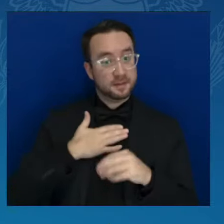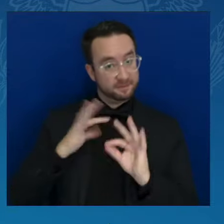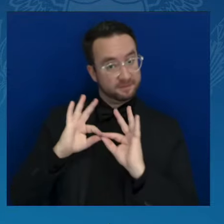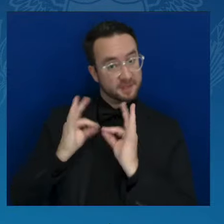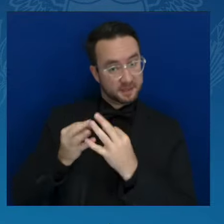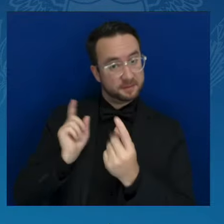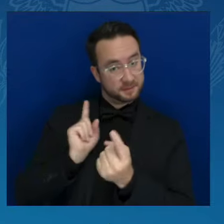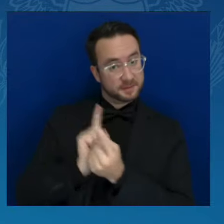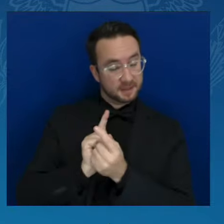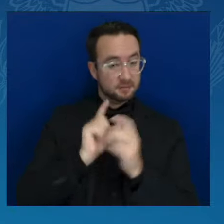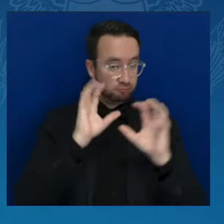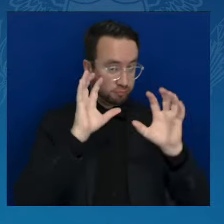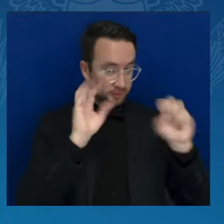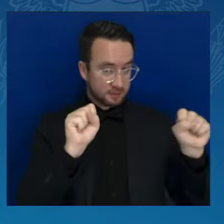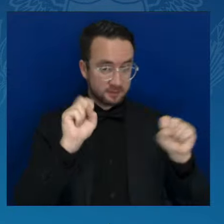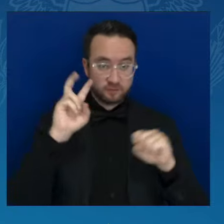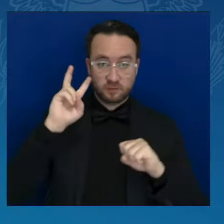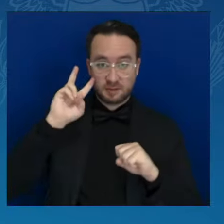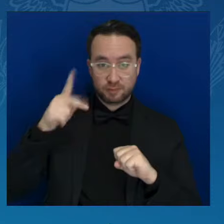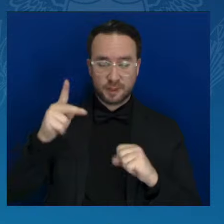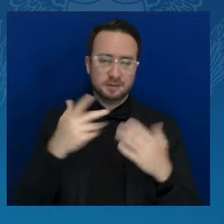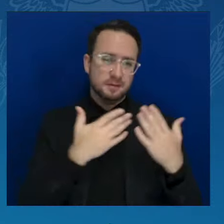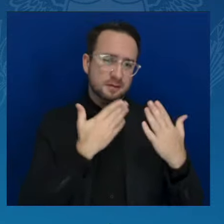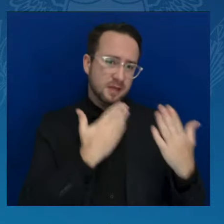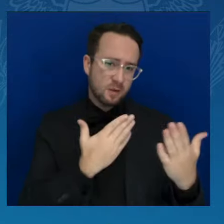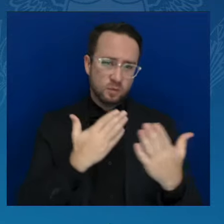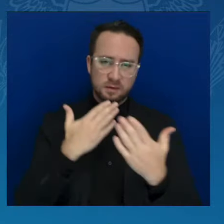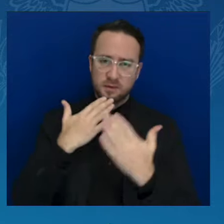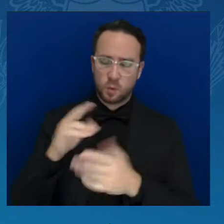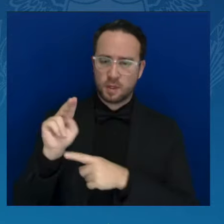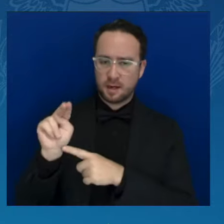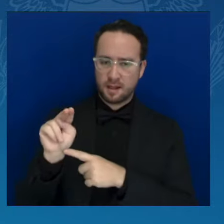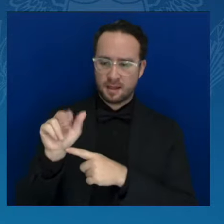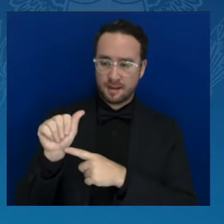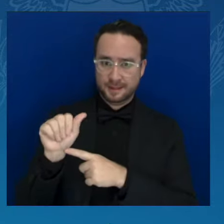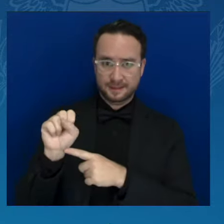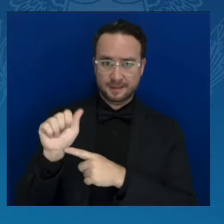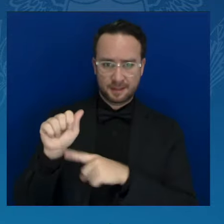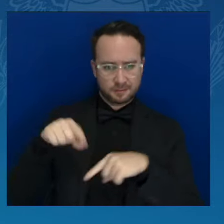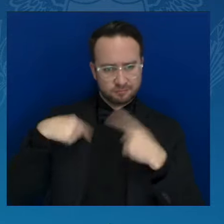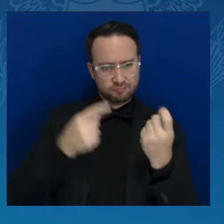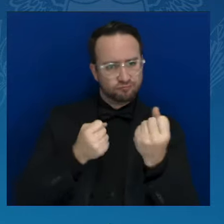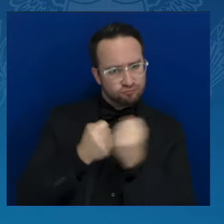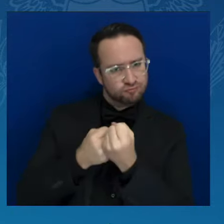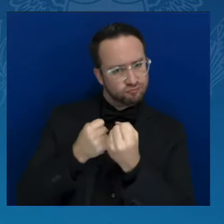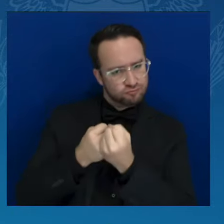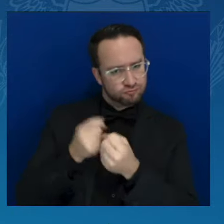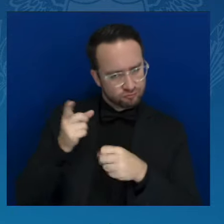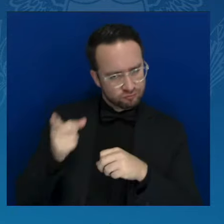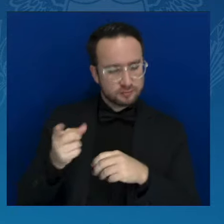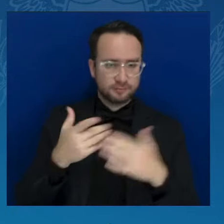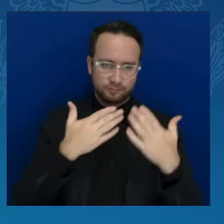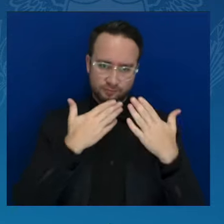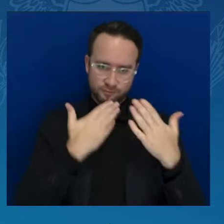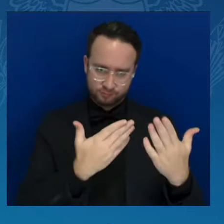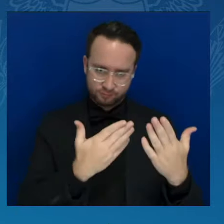I also want to thank the Vice President specifically for her strong leadership as chair of the National Space Council.